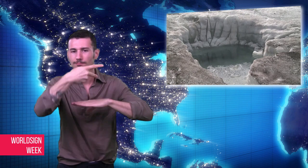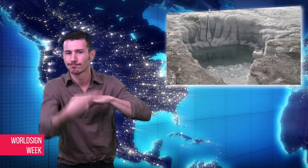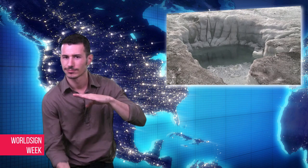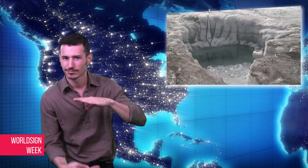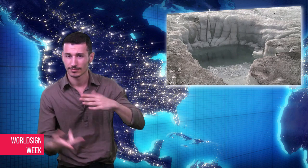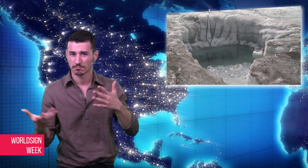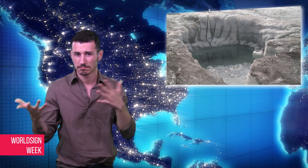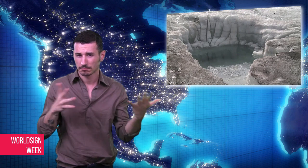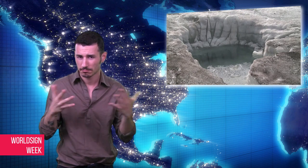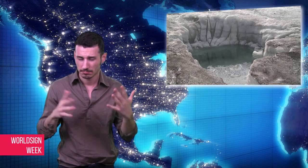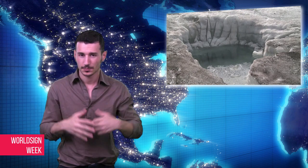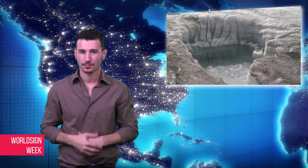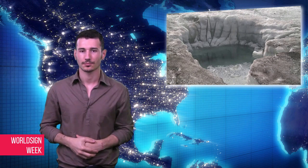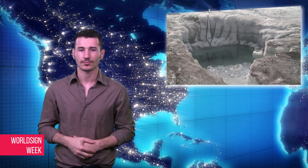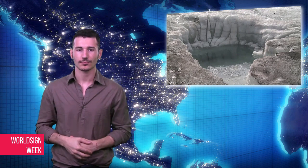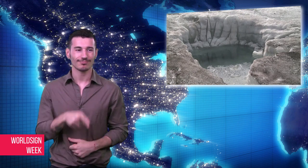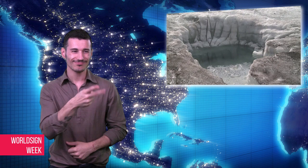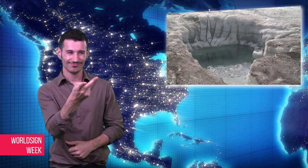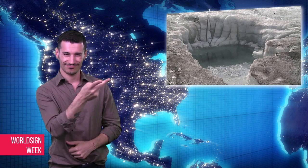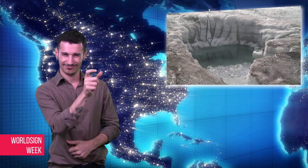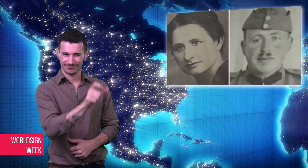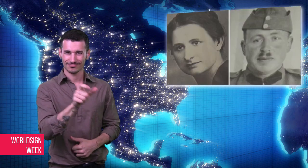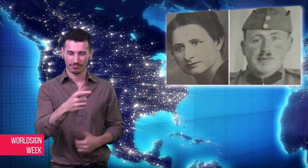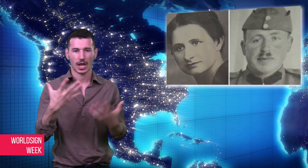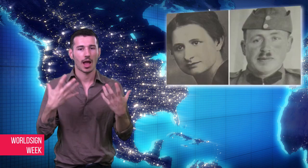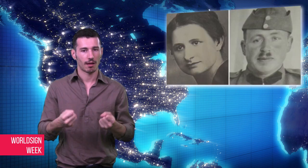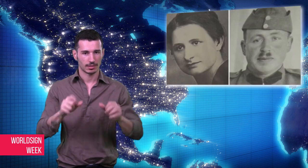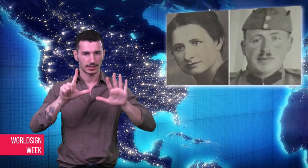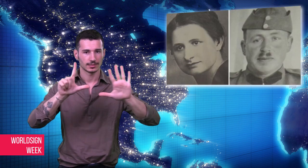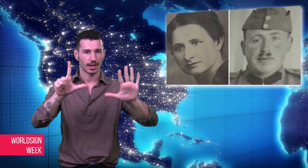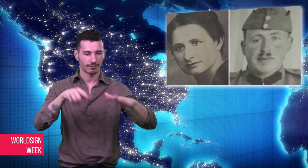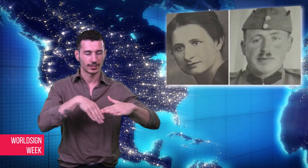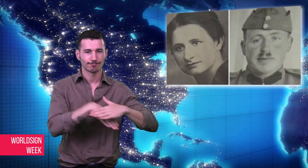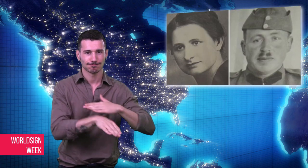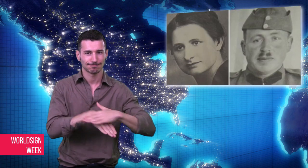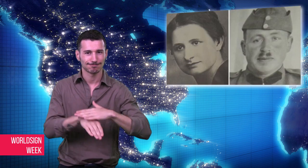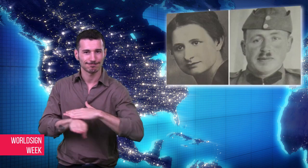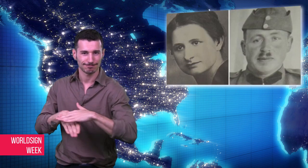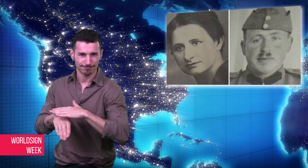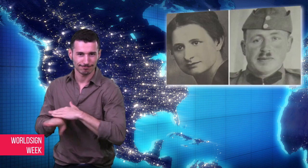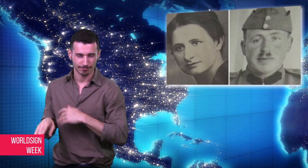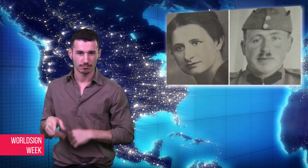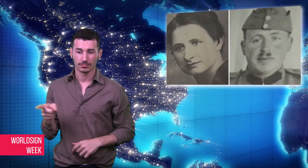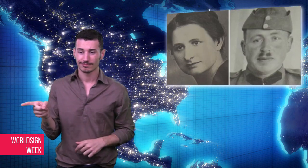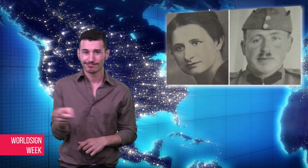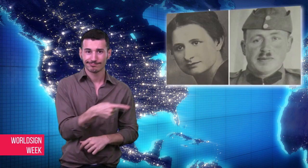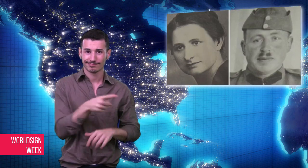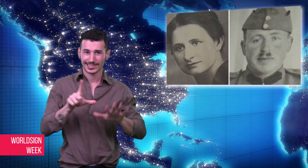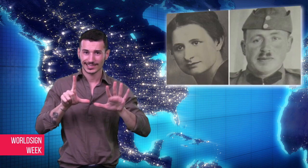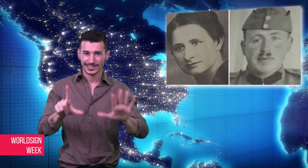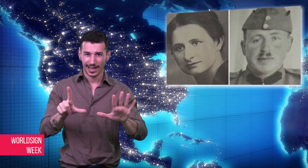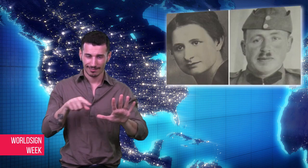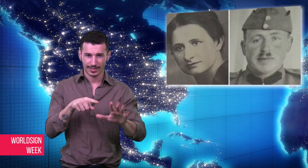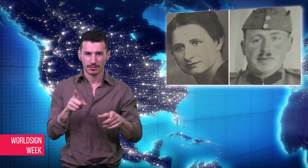seven children who never gave up on their search to locate their parents.